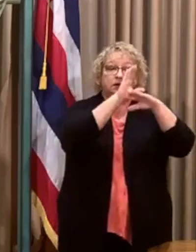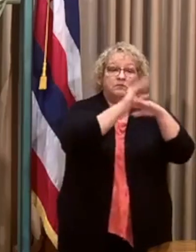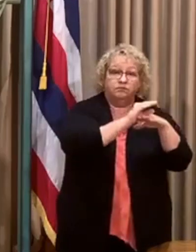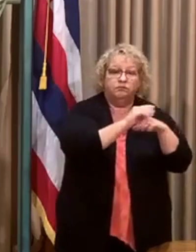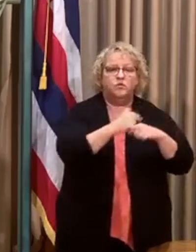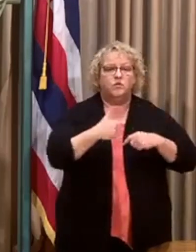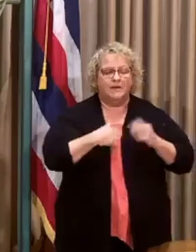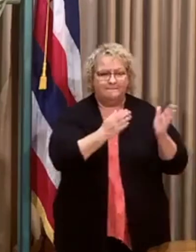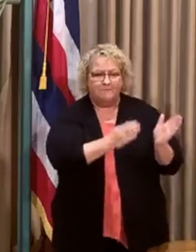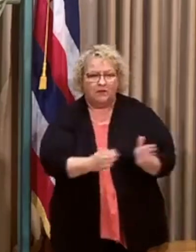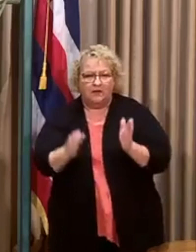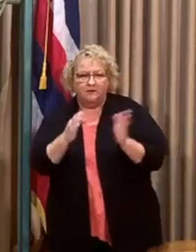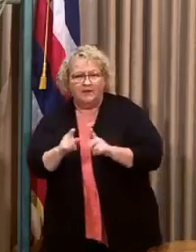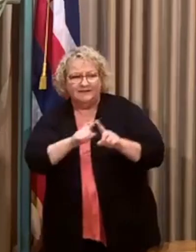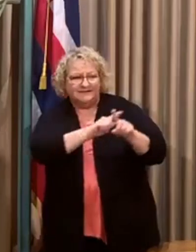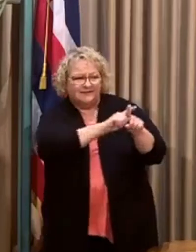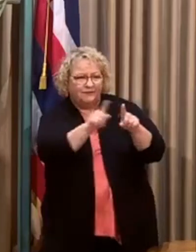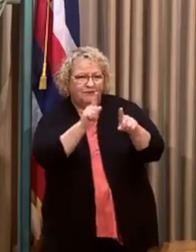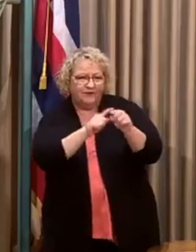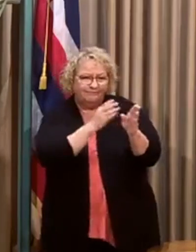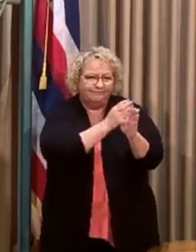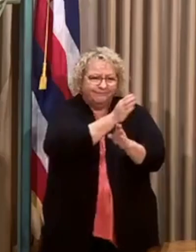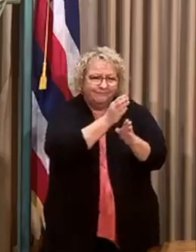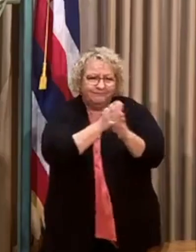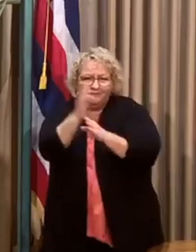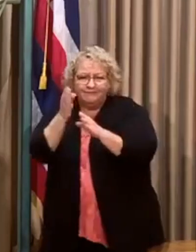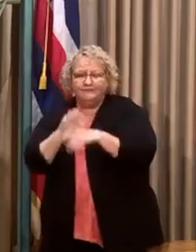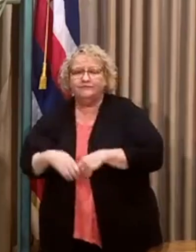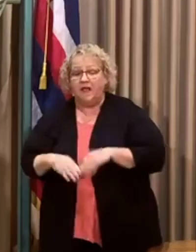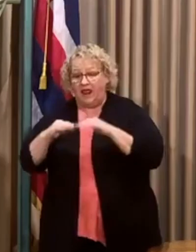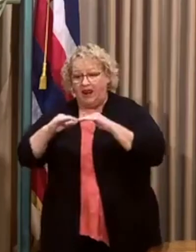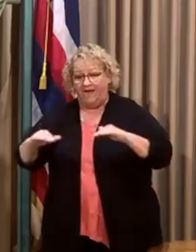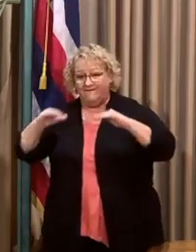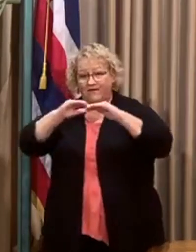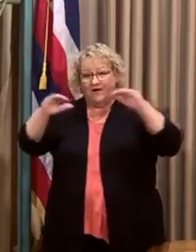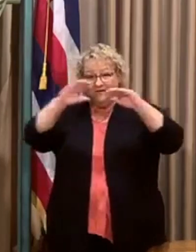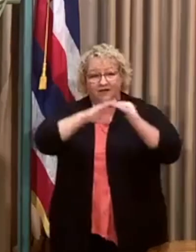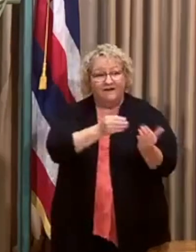for different levels of enrollment, different levels of financial resources.